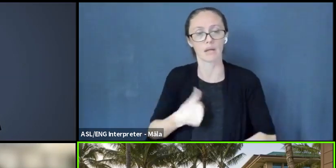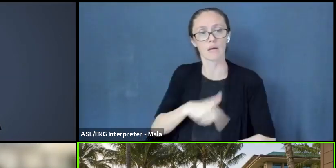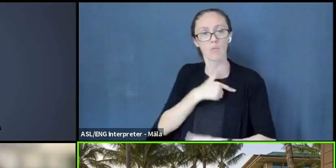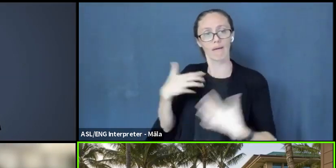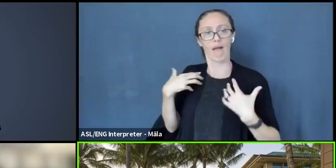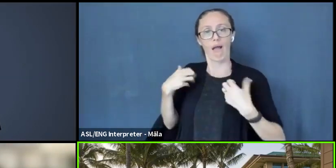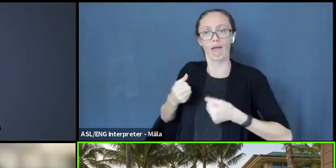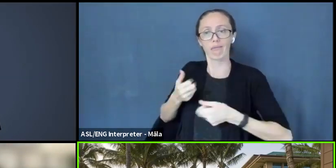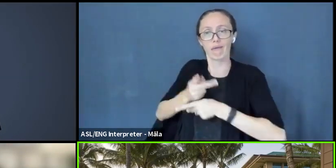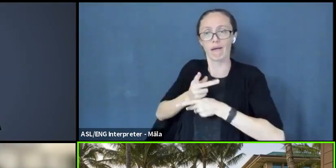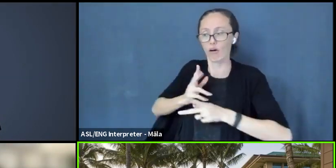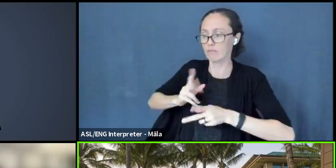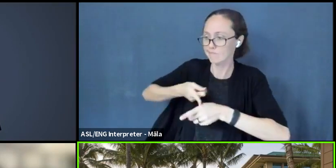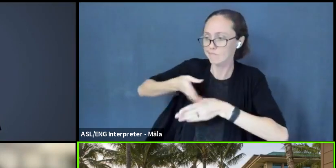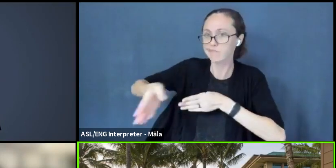going to cause harm.